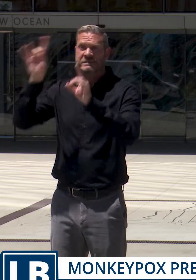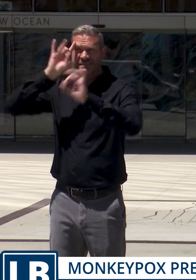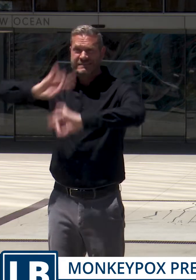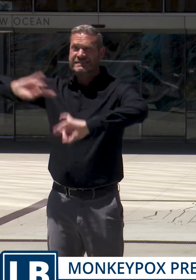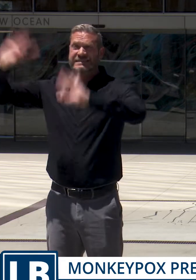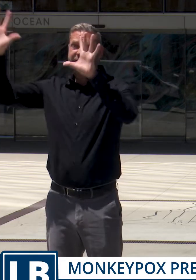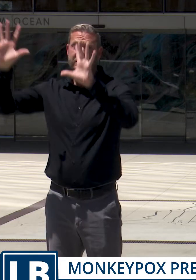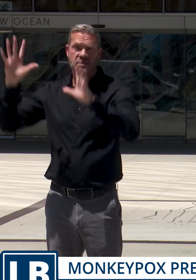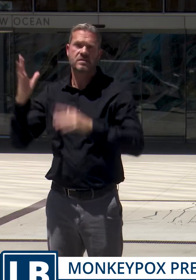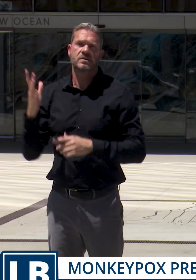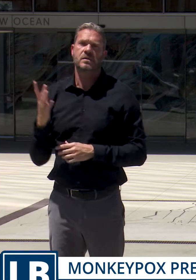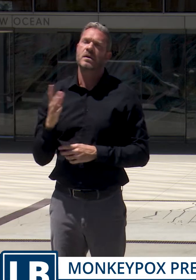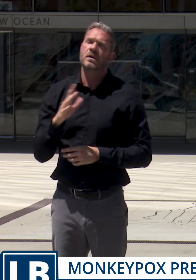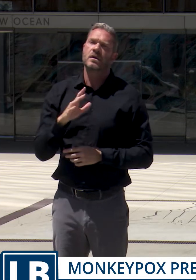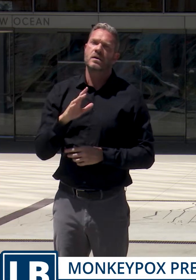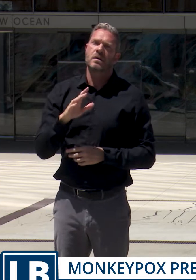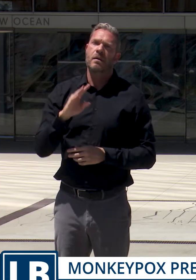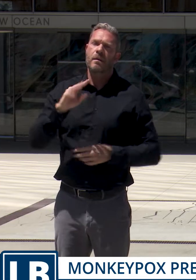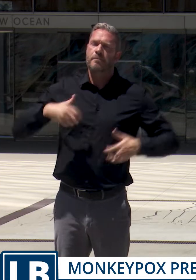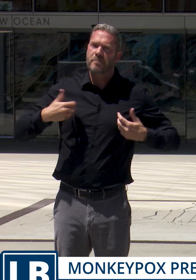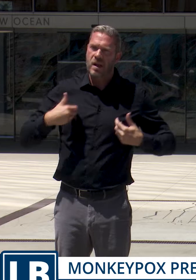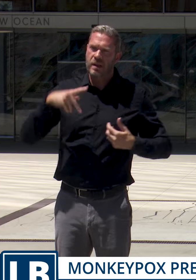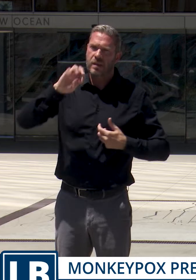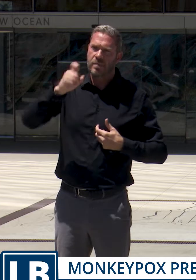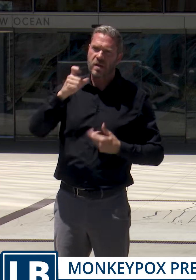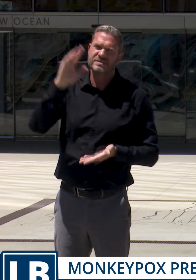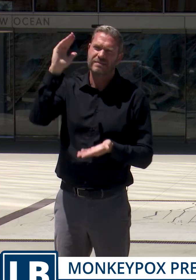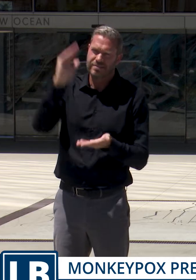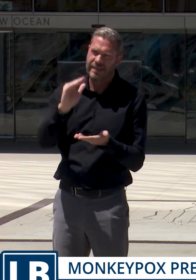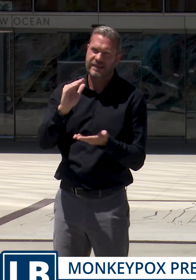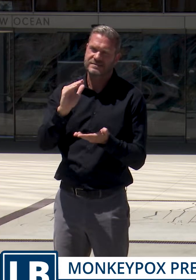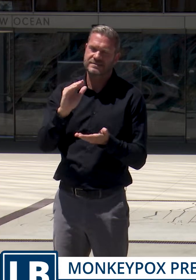and as mentioned previously there are currently 12 monkeypox cases in long beach